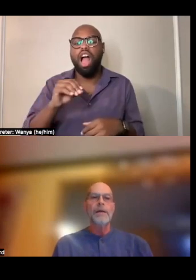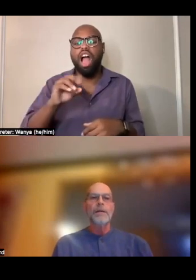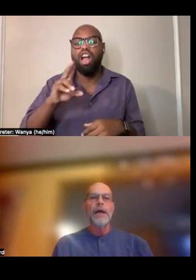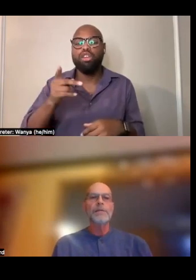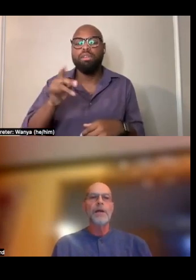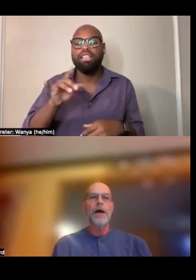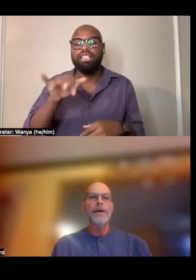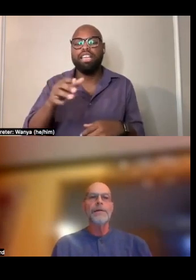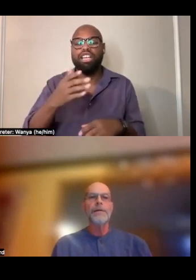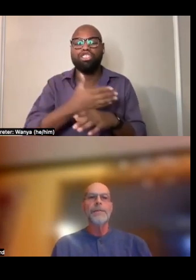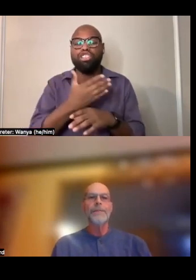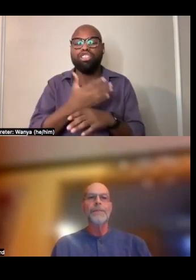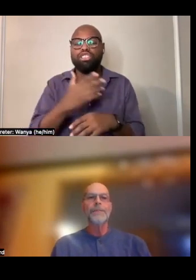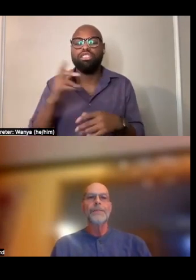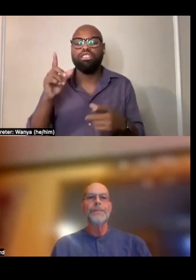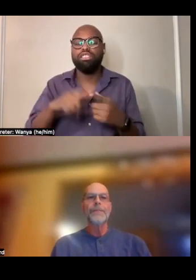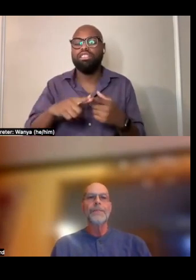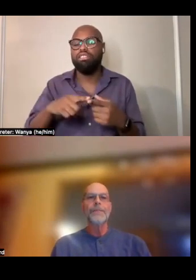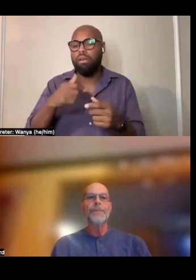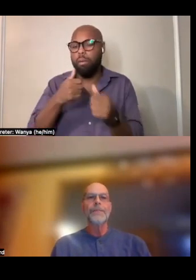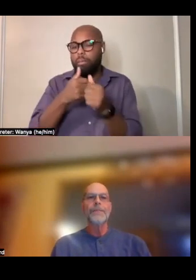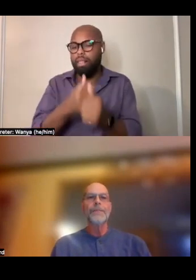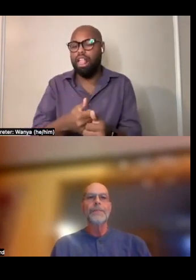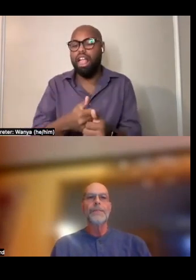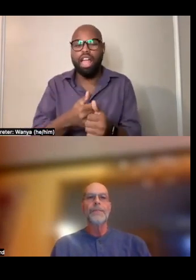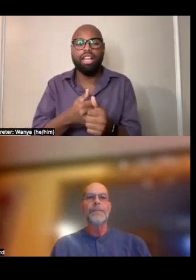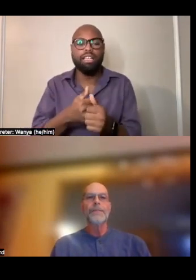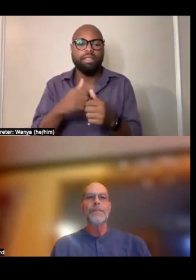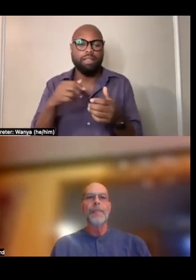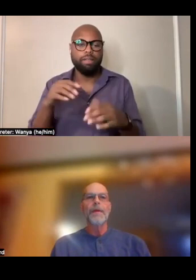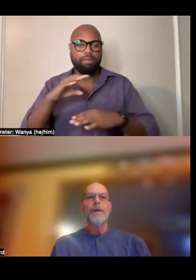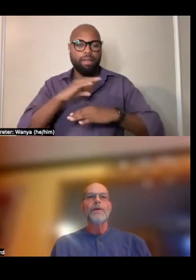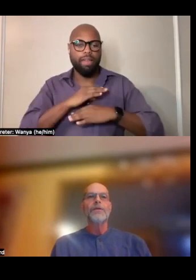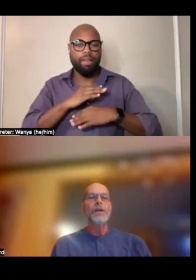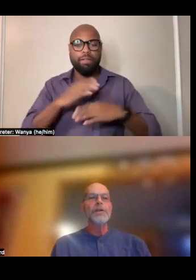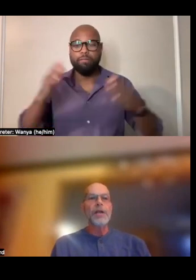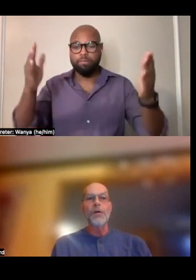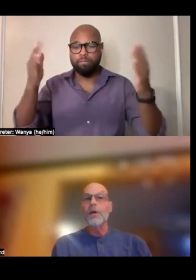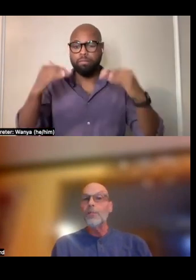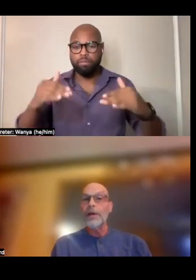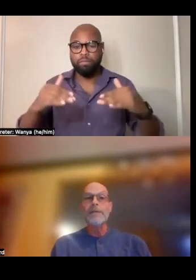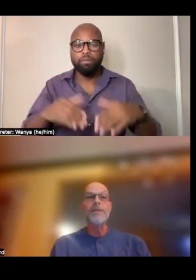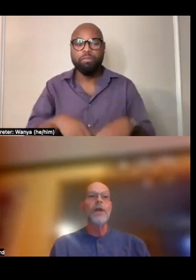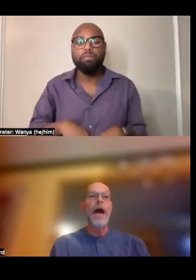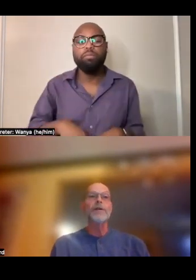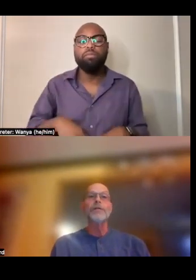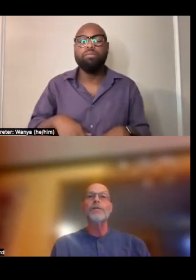Next slide. The Attorney General can bring a civil action.